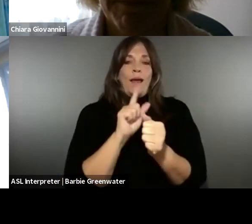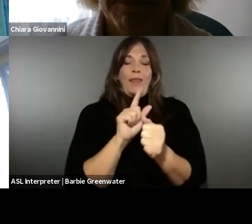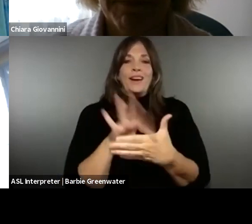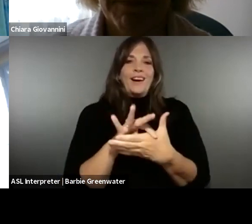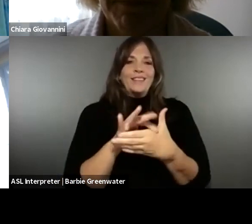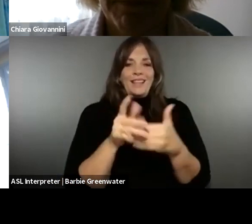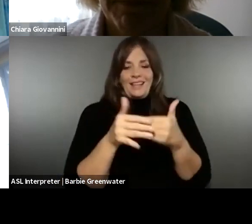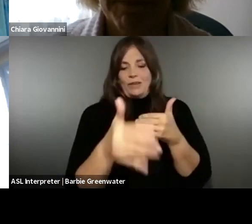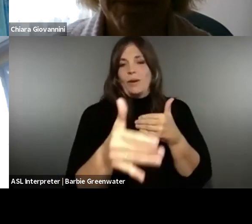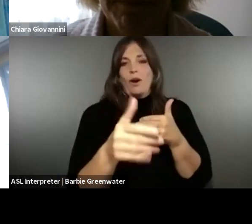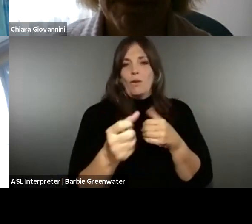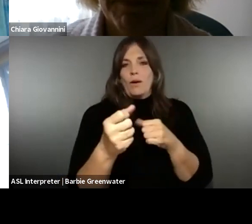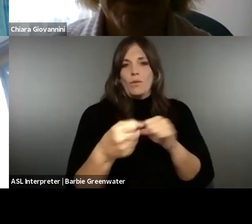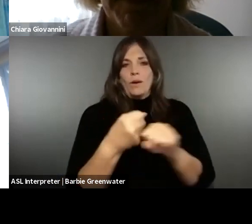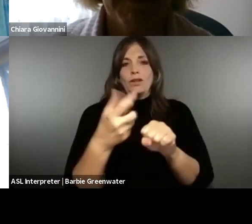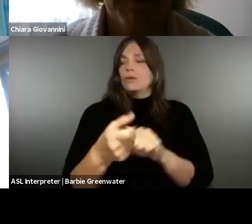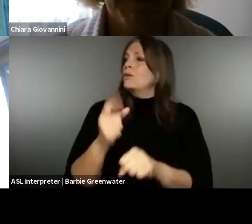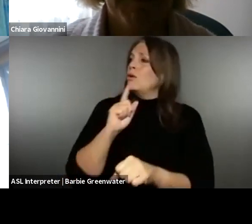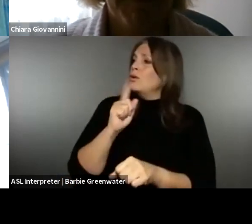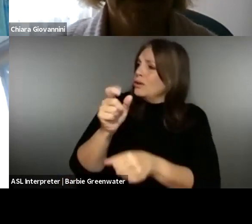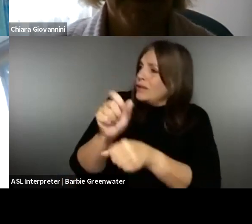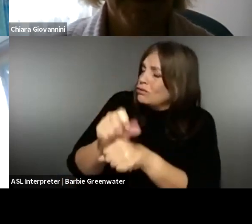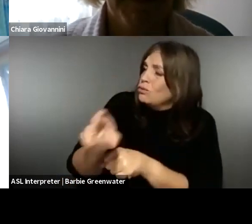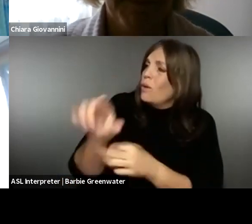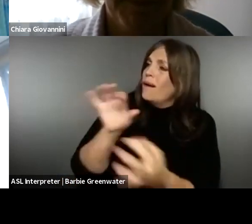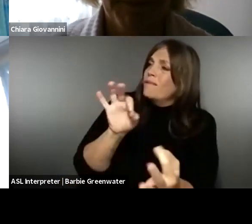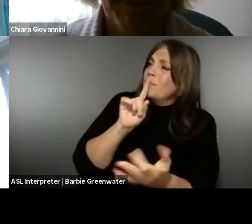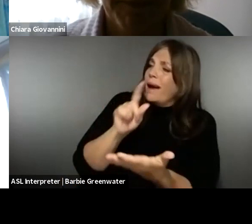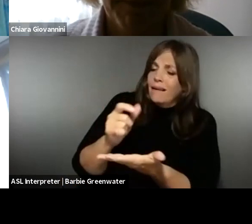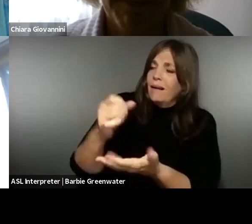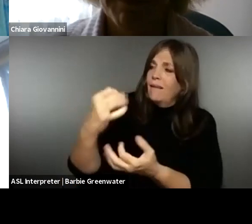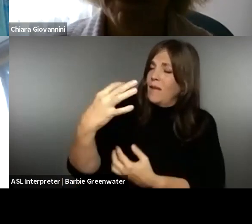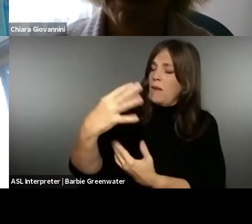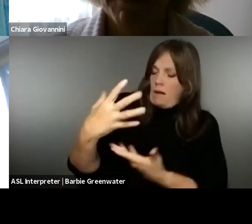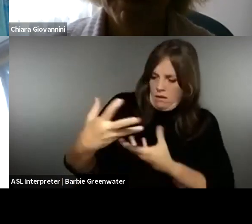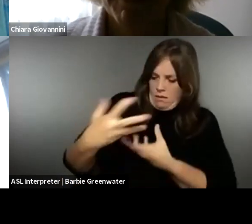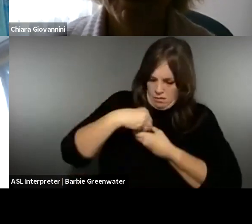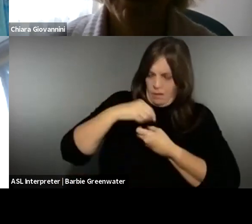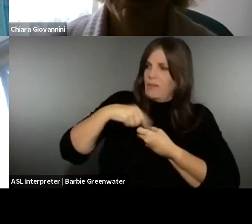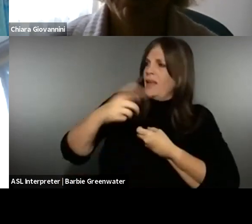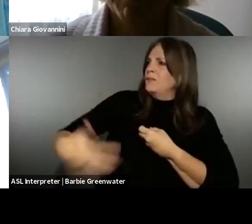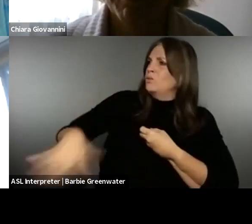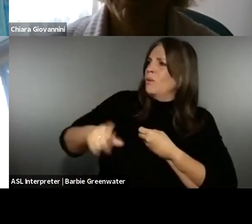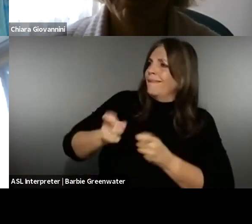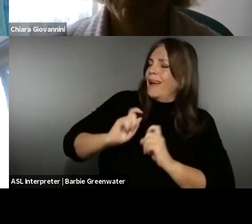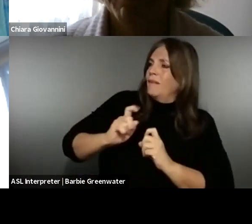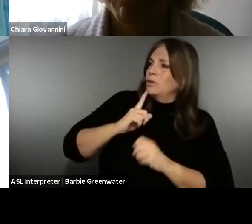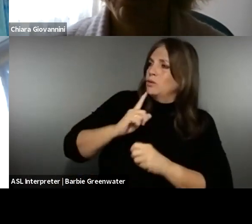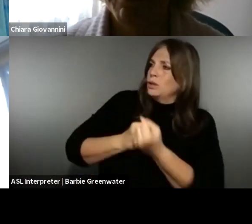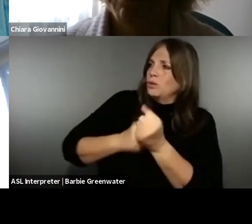person needs to now be -- of course, it needs to be filled with content in the next years.